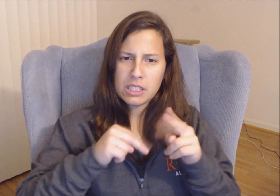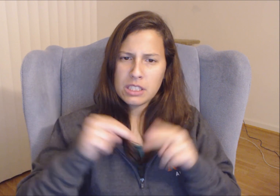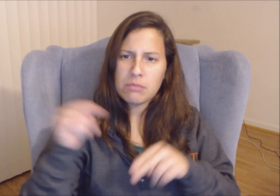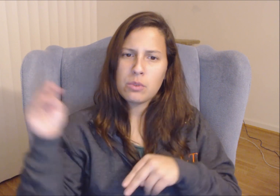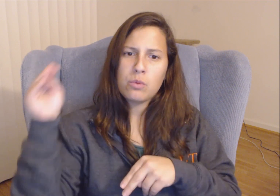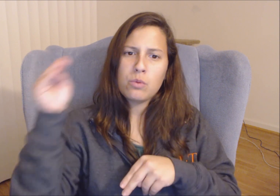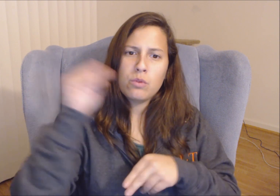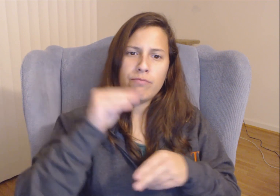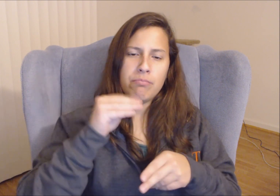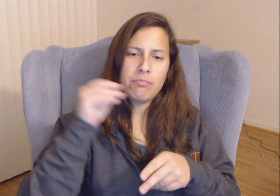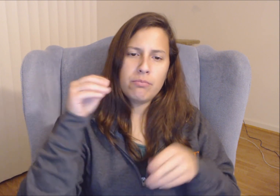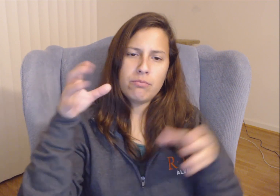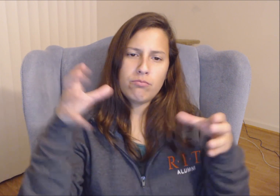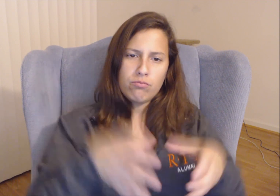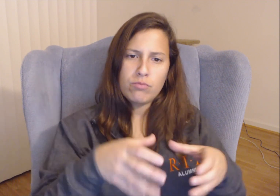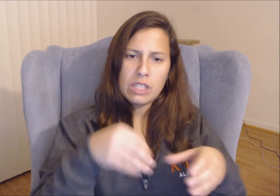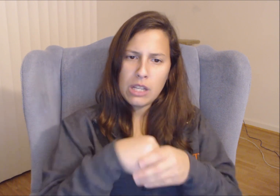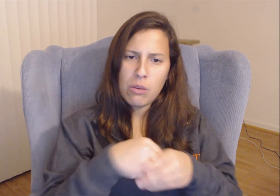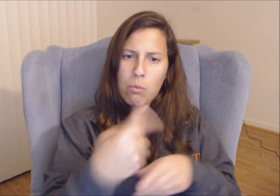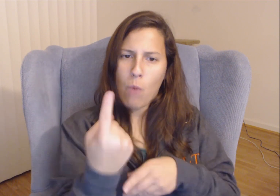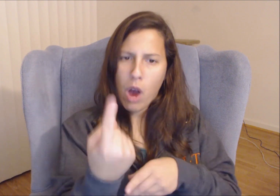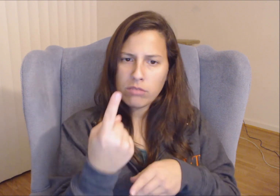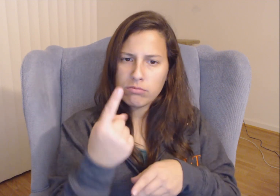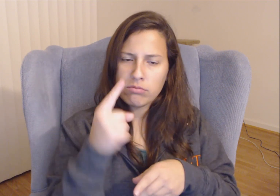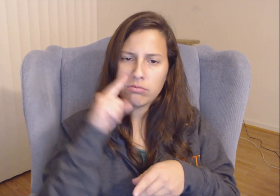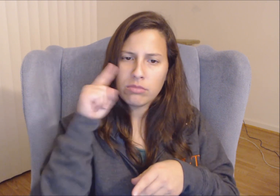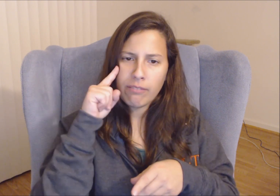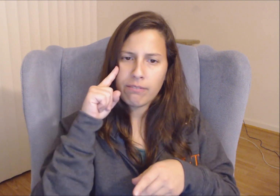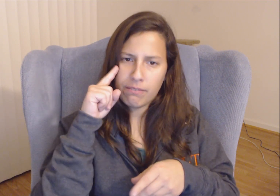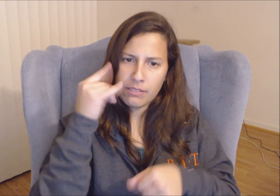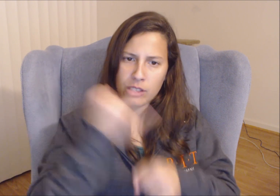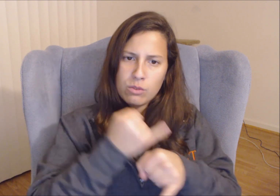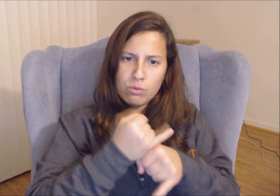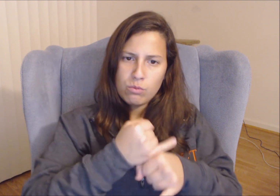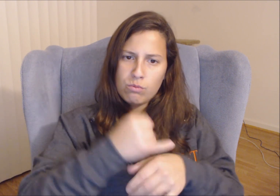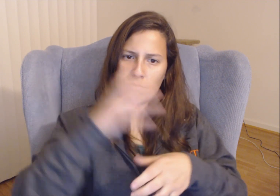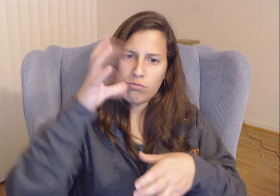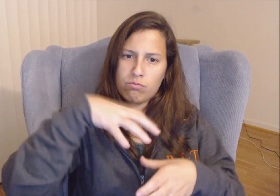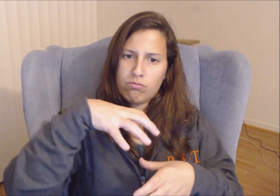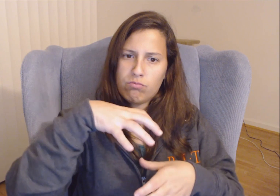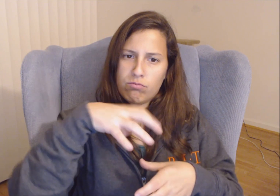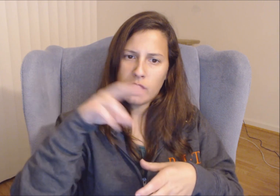All deaf majors becomes into one location - NTID.